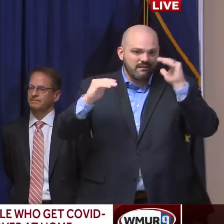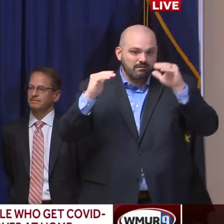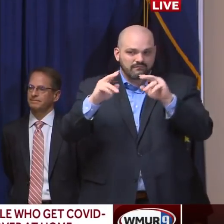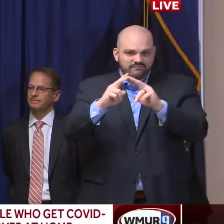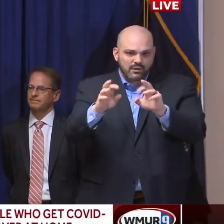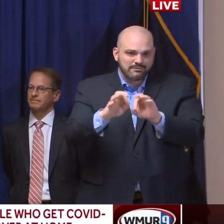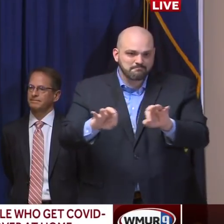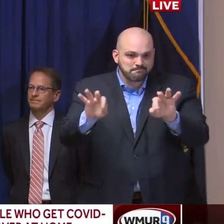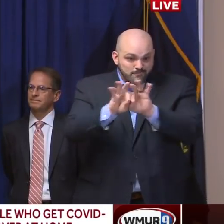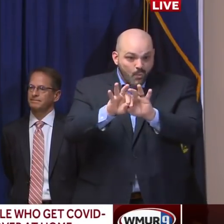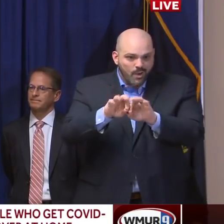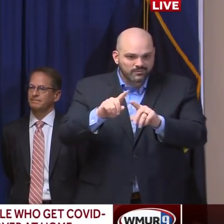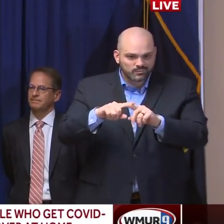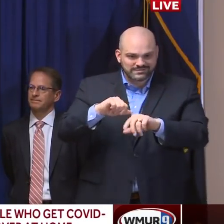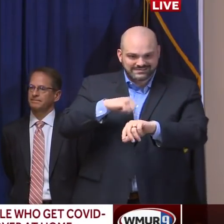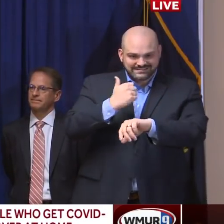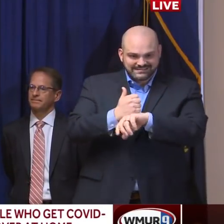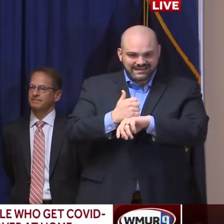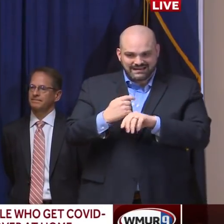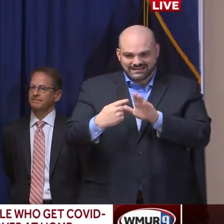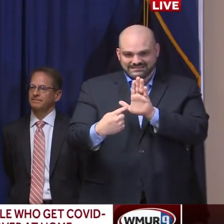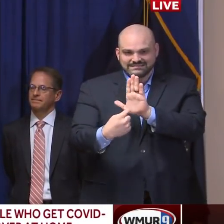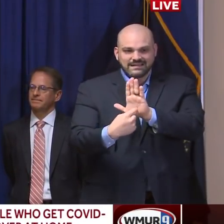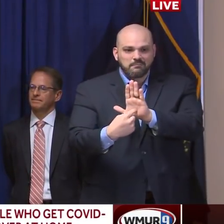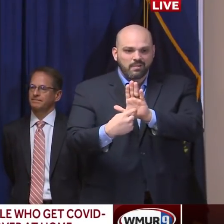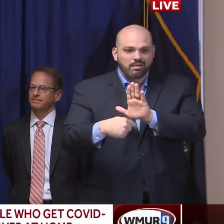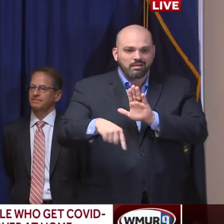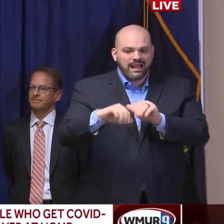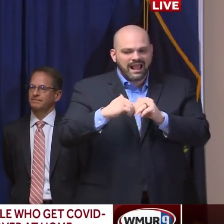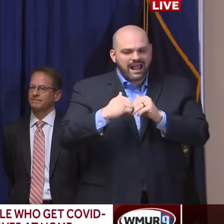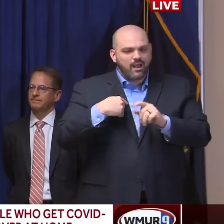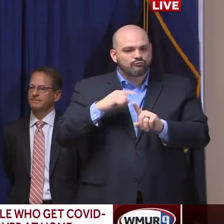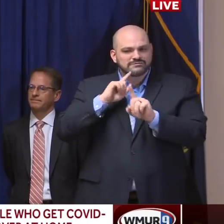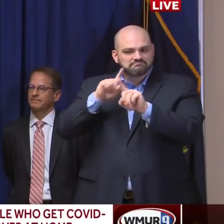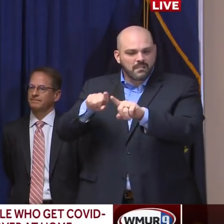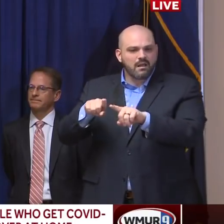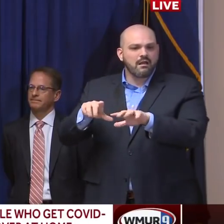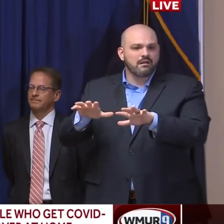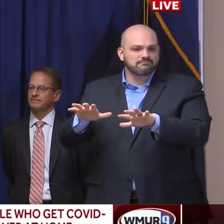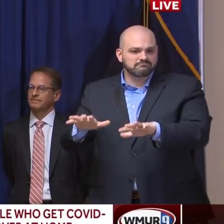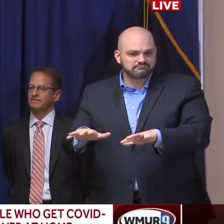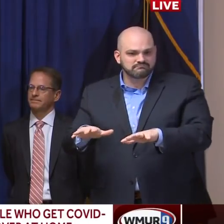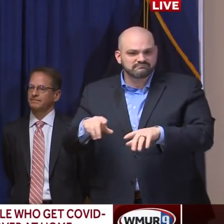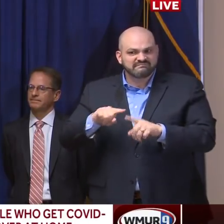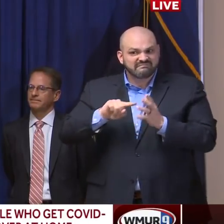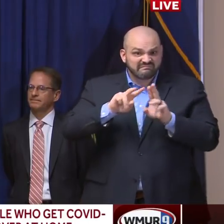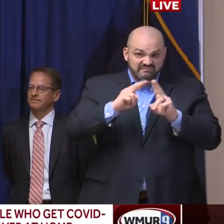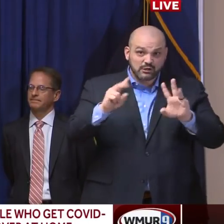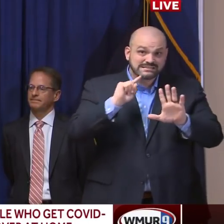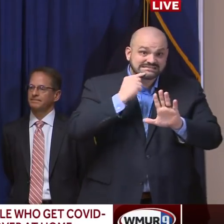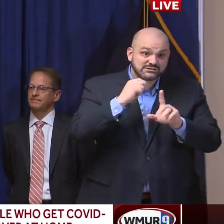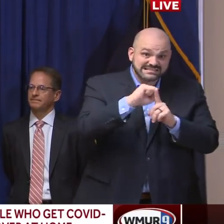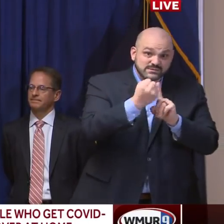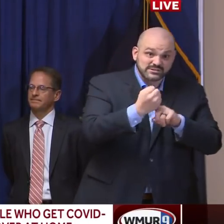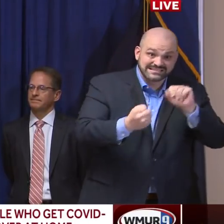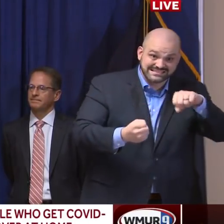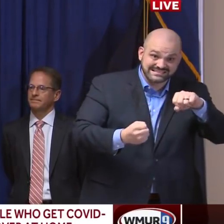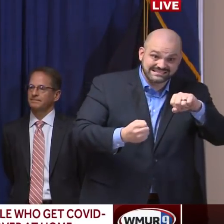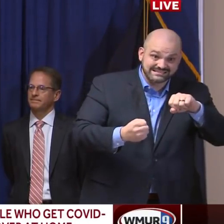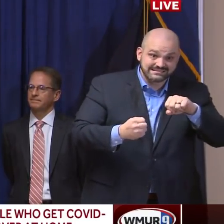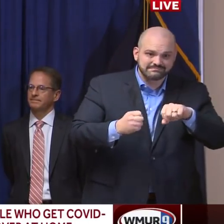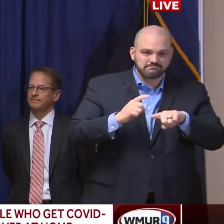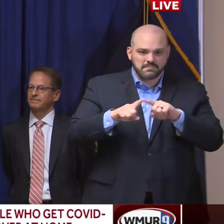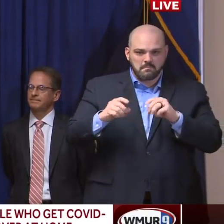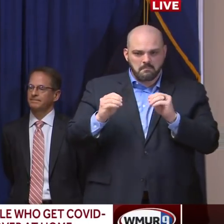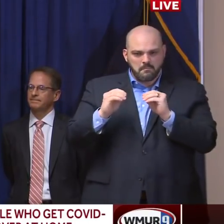HOW WE ACT AS THE ADULTS, IF YOU WILL, IS VERY REPRESENTATIVE AND CAN SET A TONE AND EXAMPLE IN TERMS OF HOW TO RESPOND TO AN EMERGENCY SITUATION.